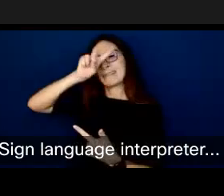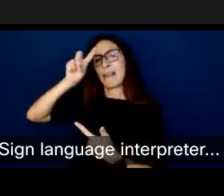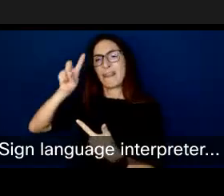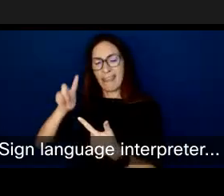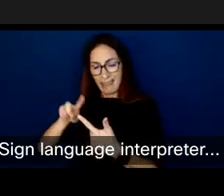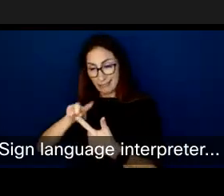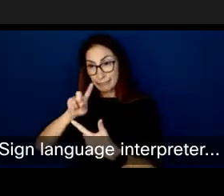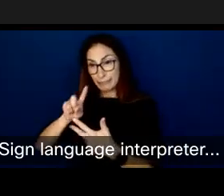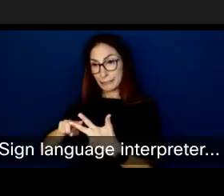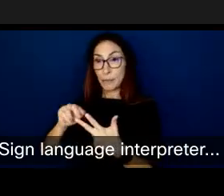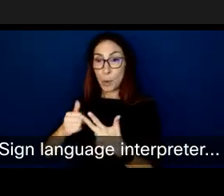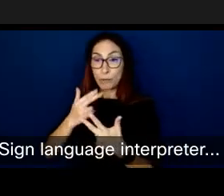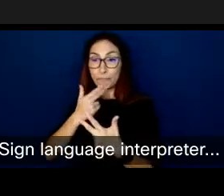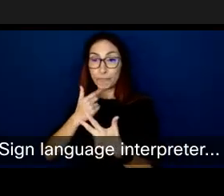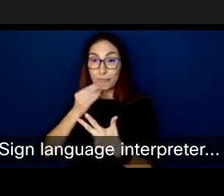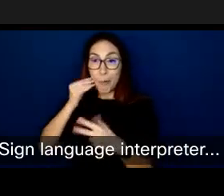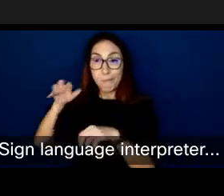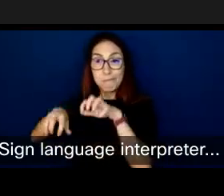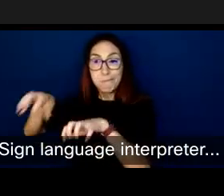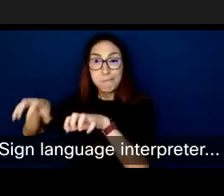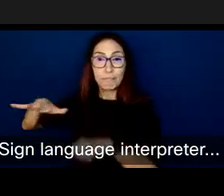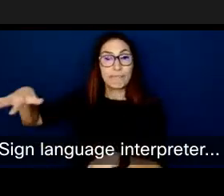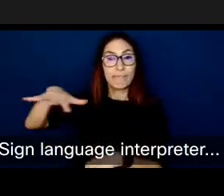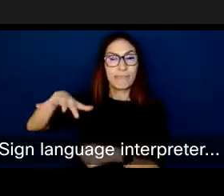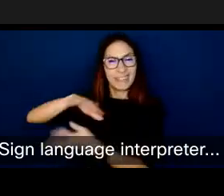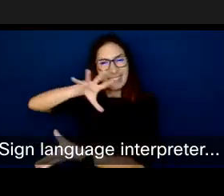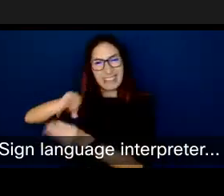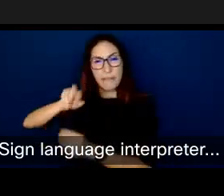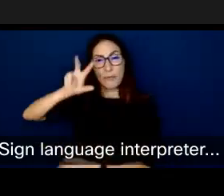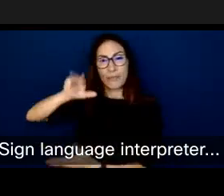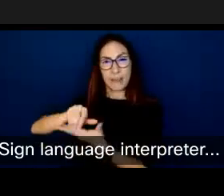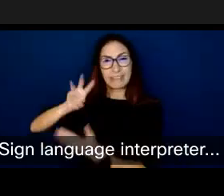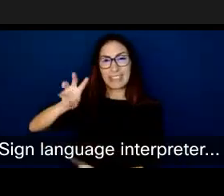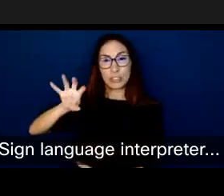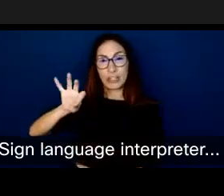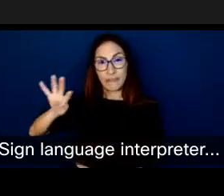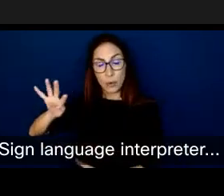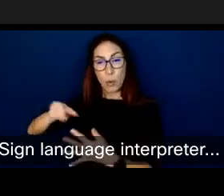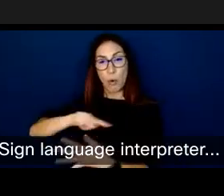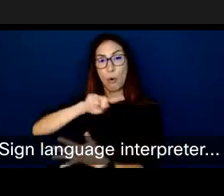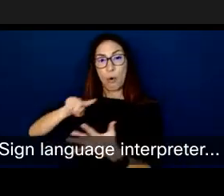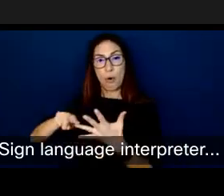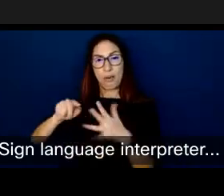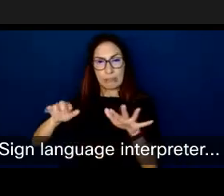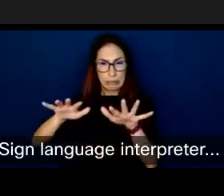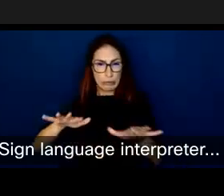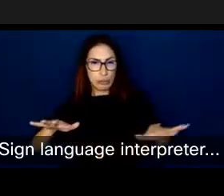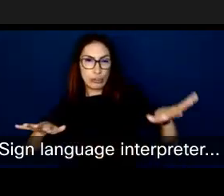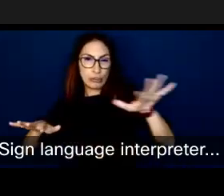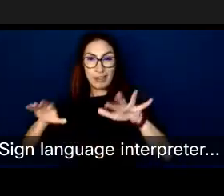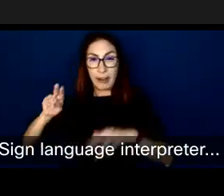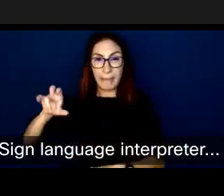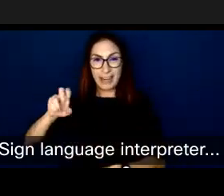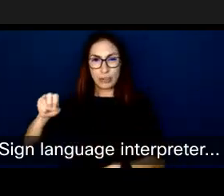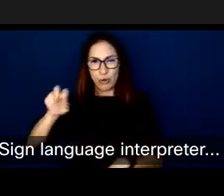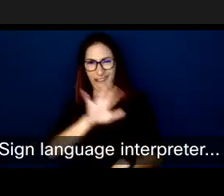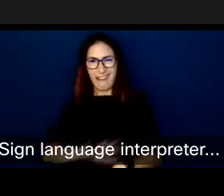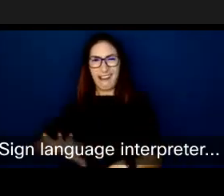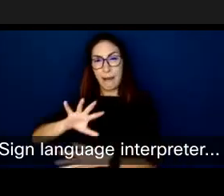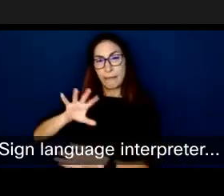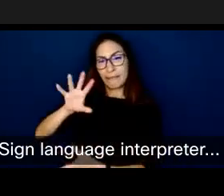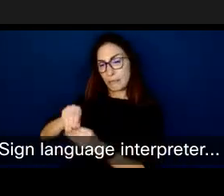suburban areas 3,694 people in greater Minnesota 1,903. So, I'm